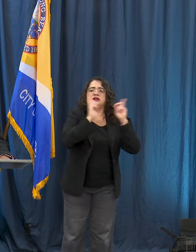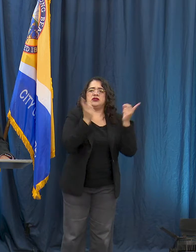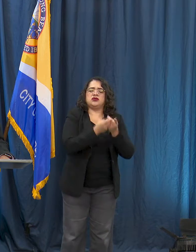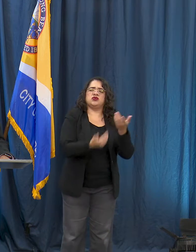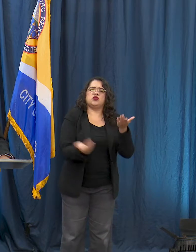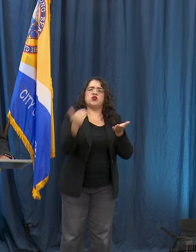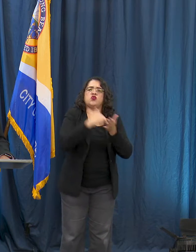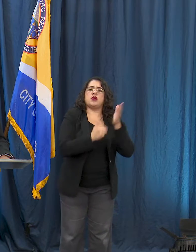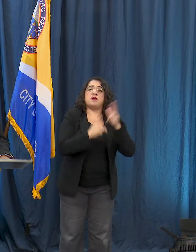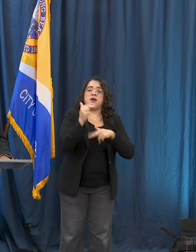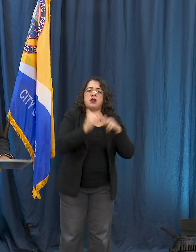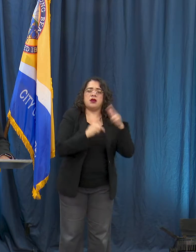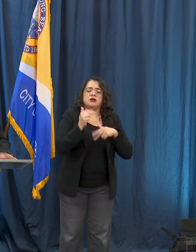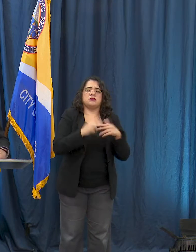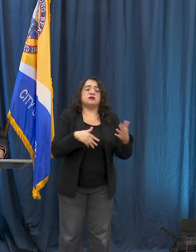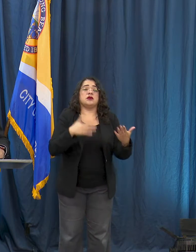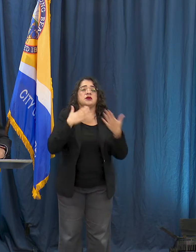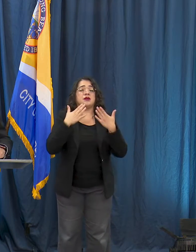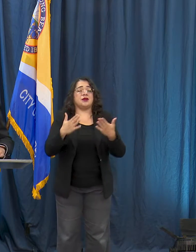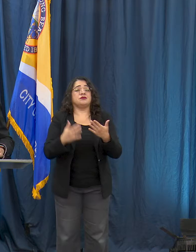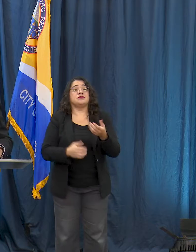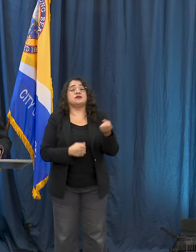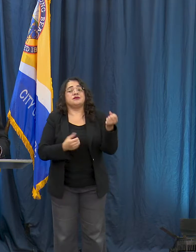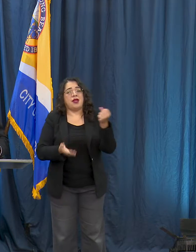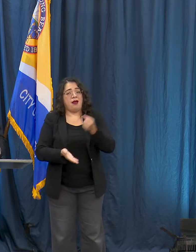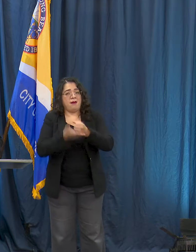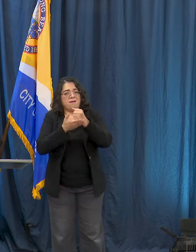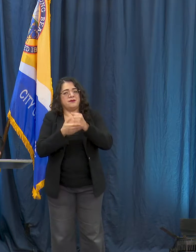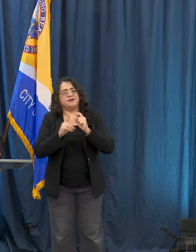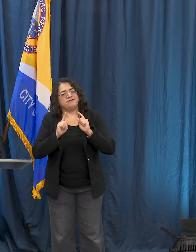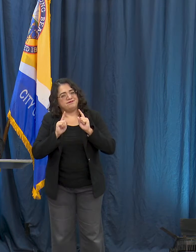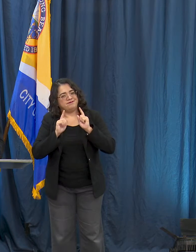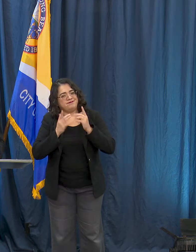And so, thank you, and help is on the way. Now, I want to